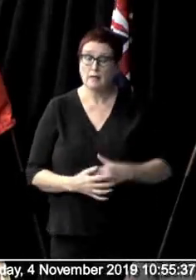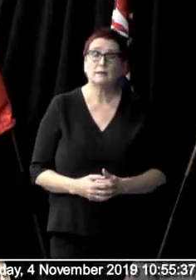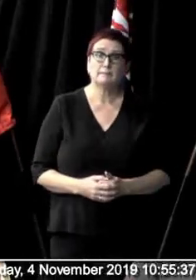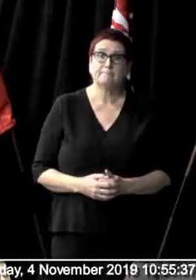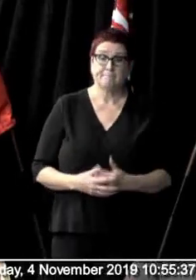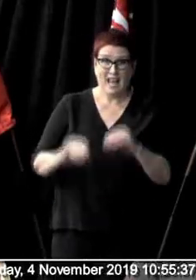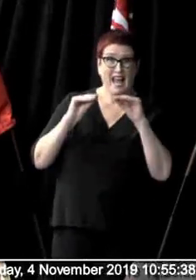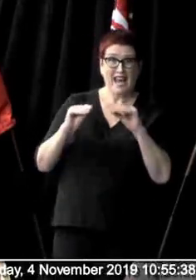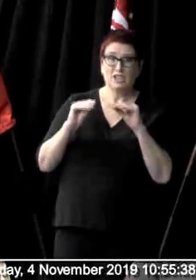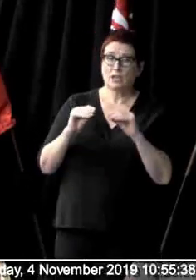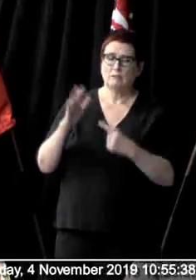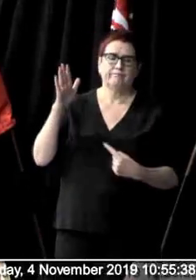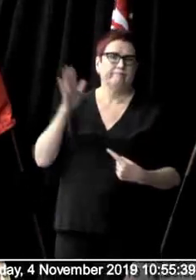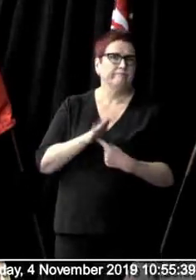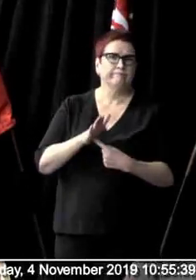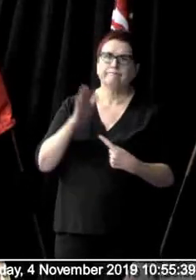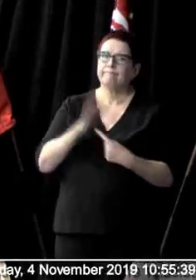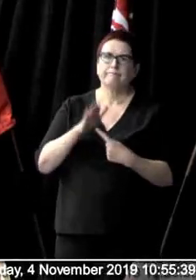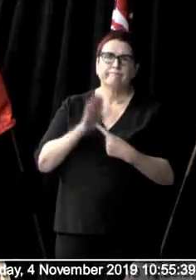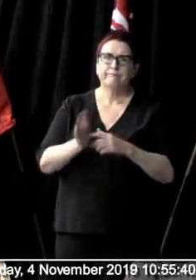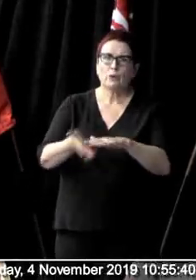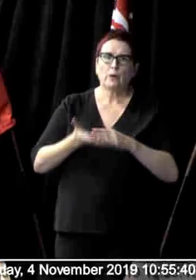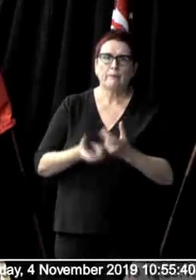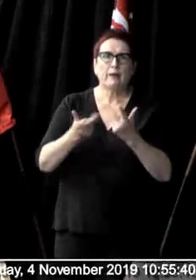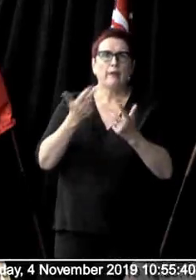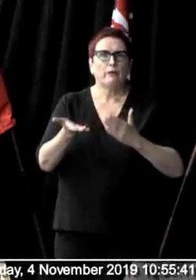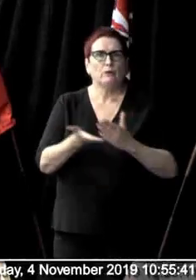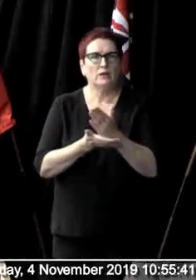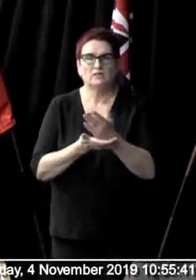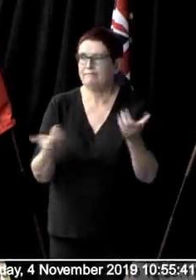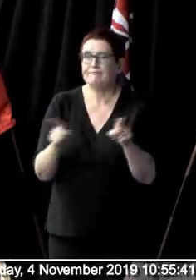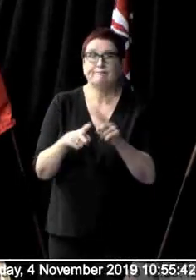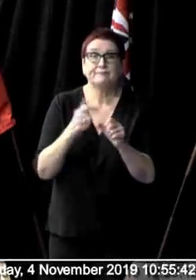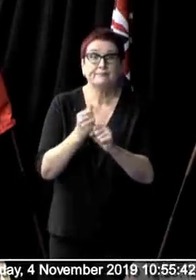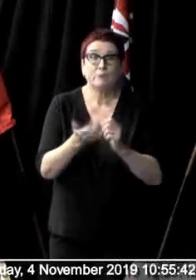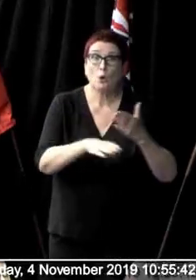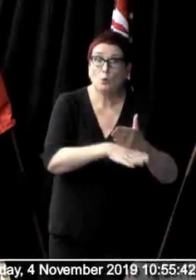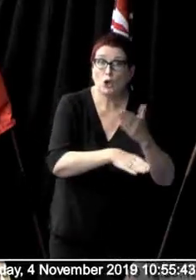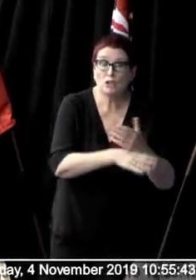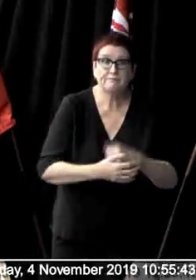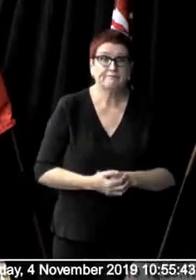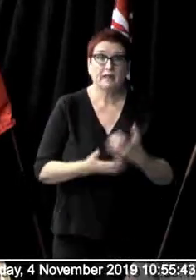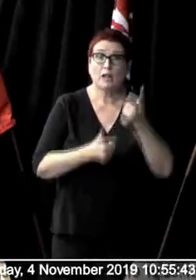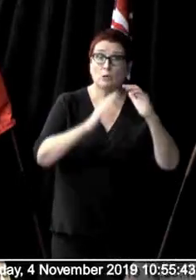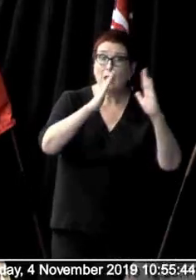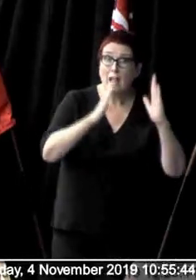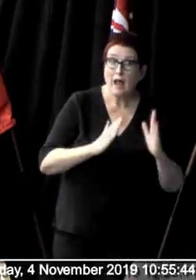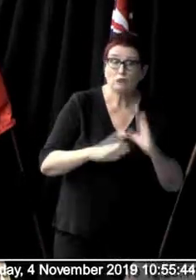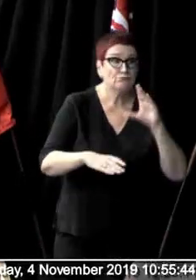Education is a key enabler of other rights including those related to work, housing, political participation and access to justice.